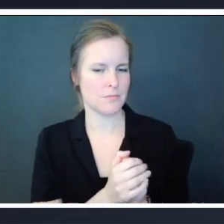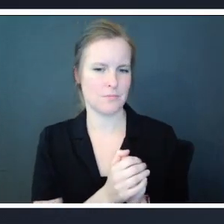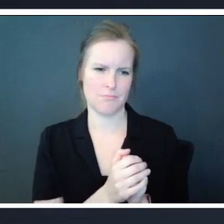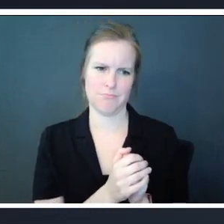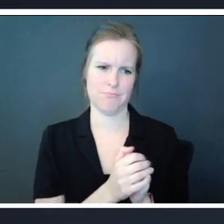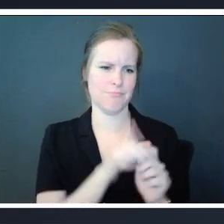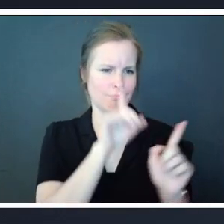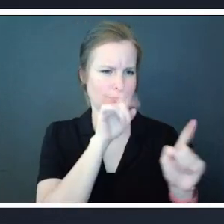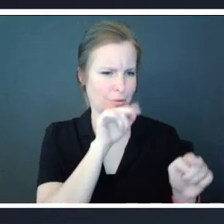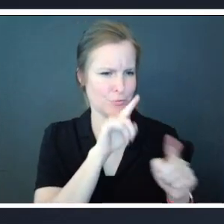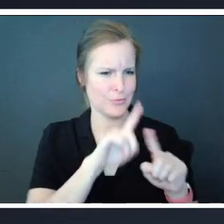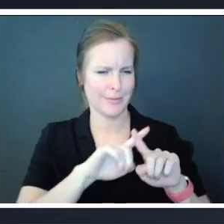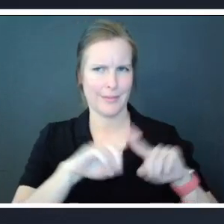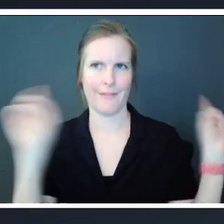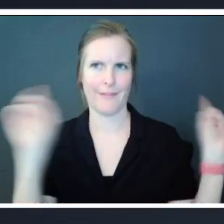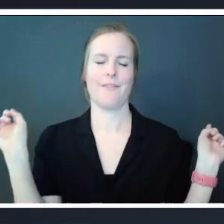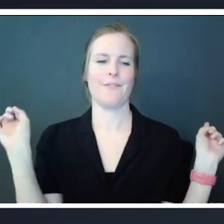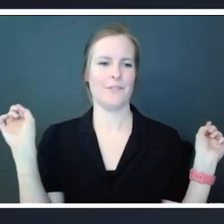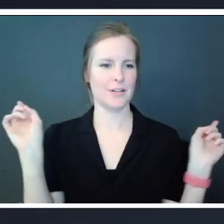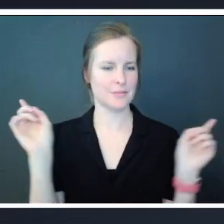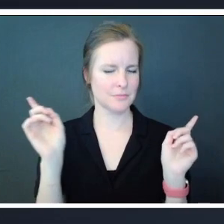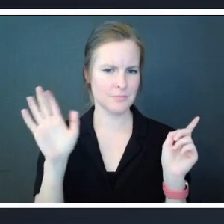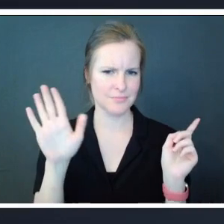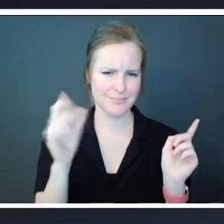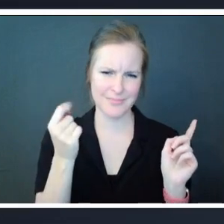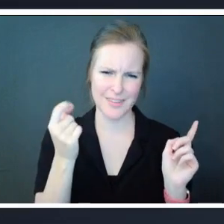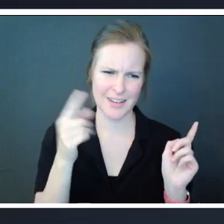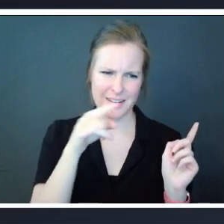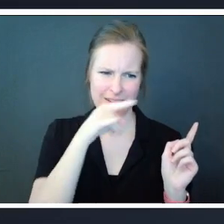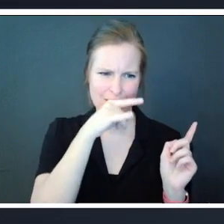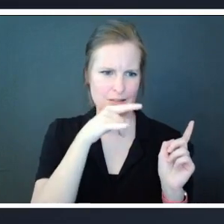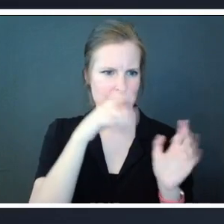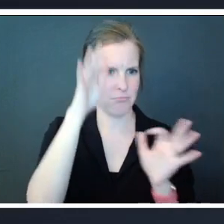not know exactly what they're doing and could change their mind. I changed my mind a million